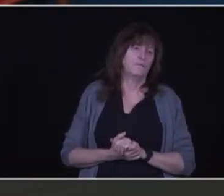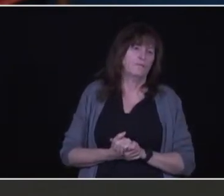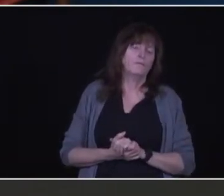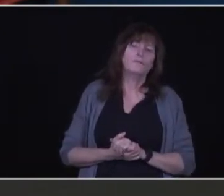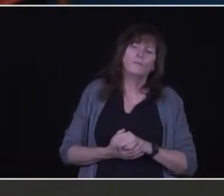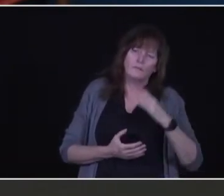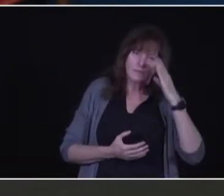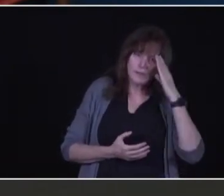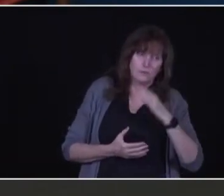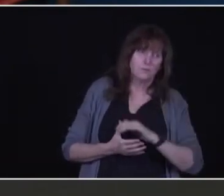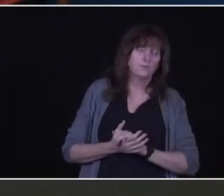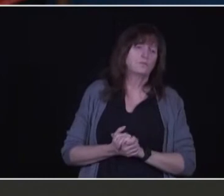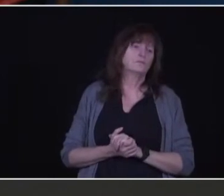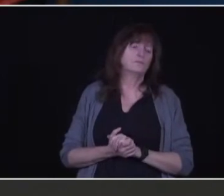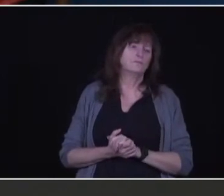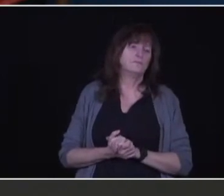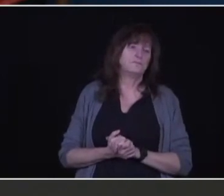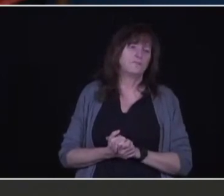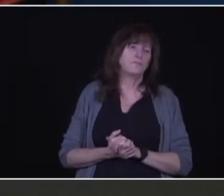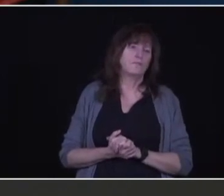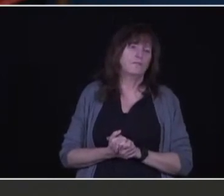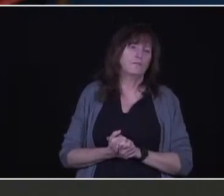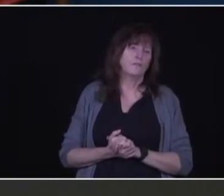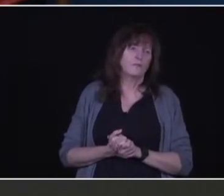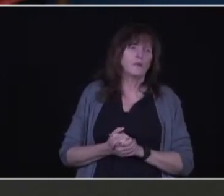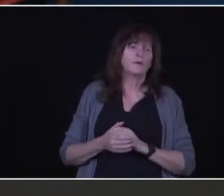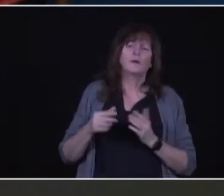at there were negotiations going on for months